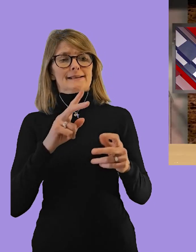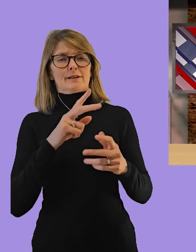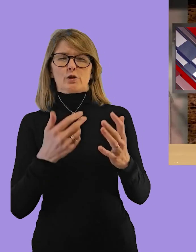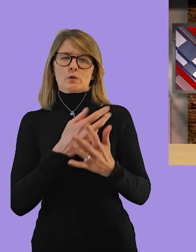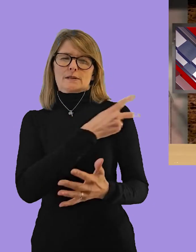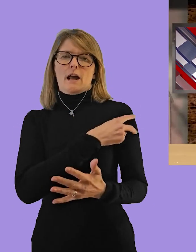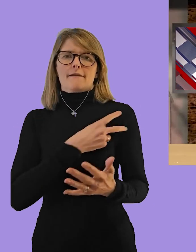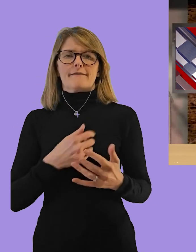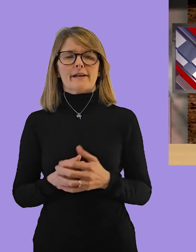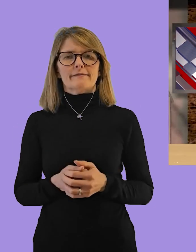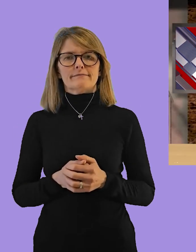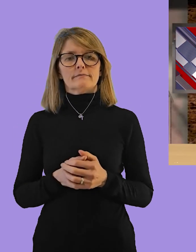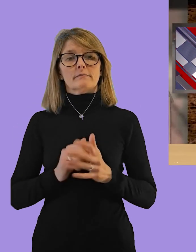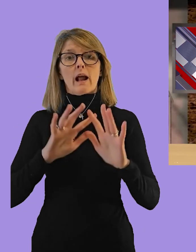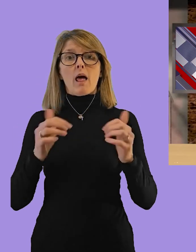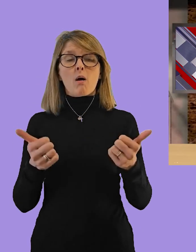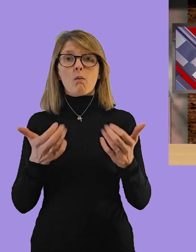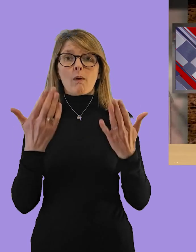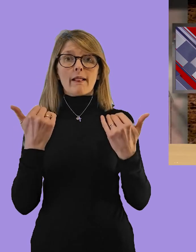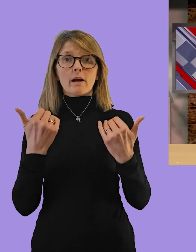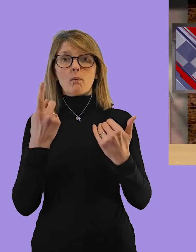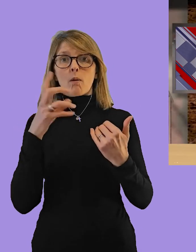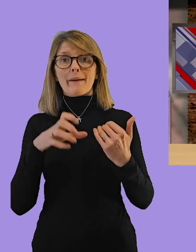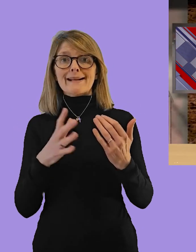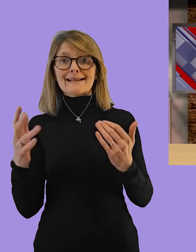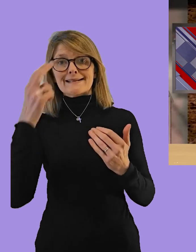Hello, and welcome to One Place East News. I'm your news reader, Ian Fullbrook.